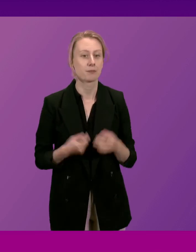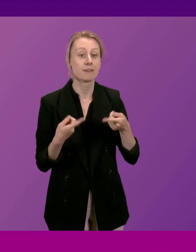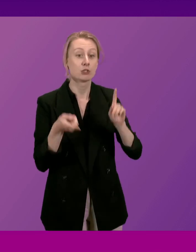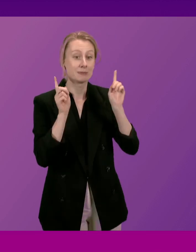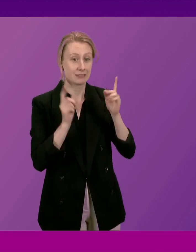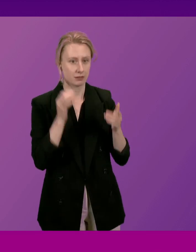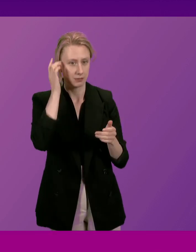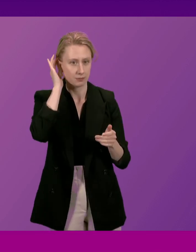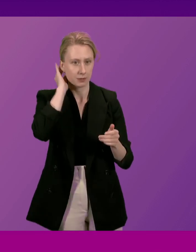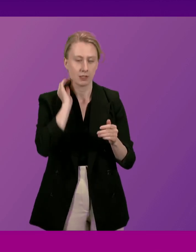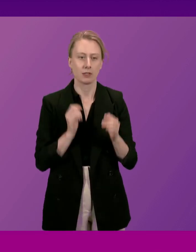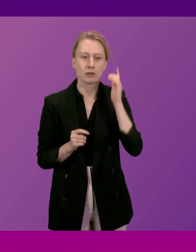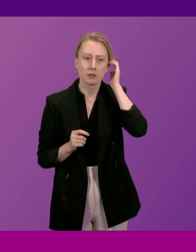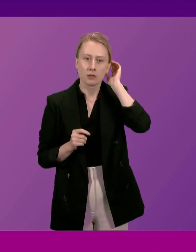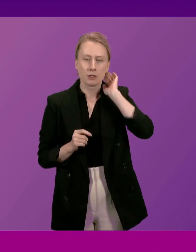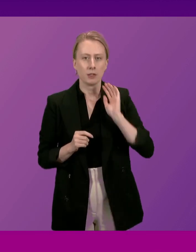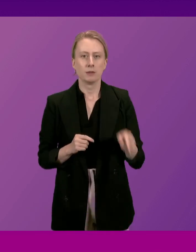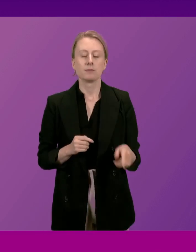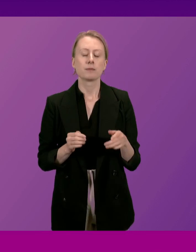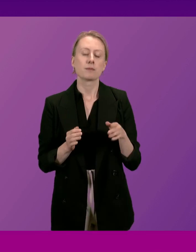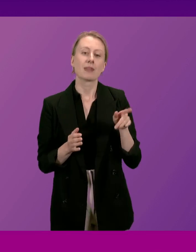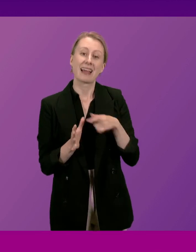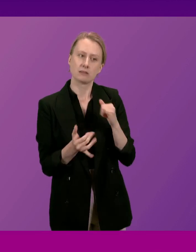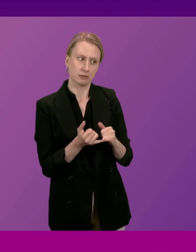Mr Sarwar invites me to speak to the parents. That is, of course,